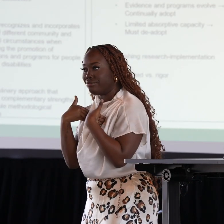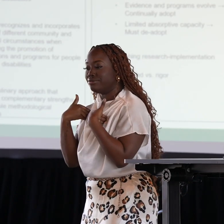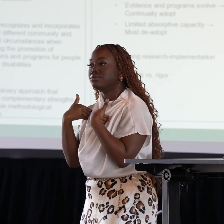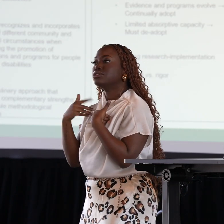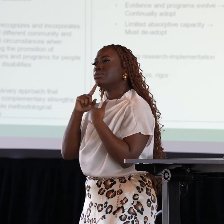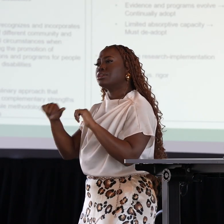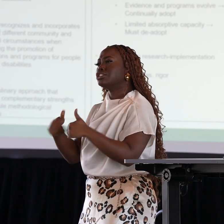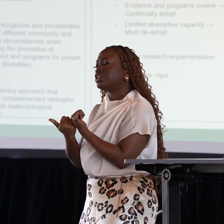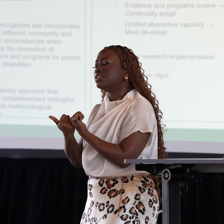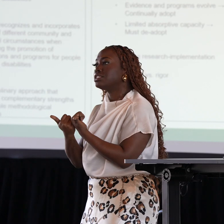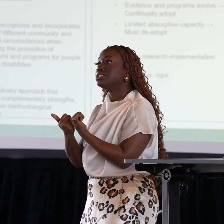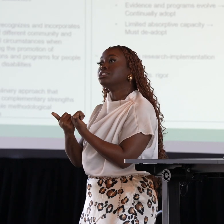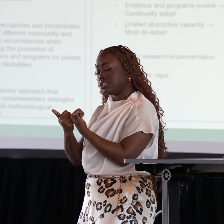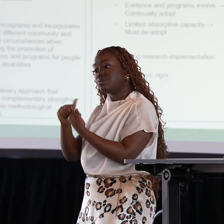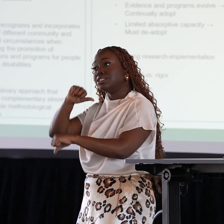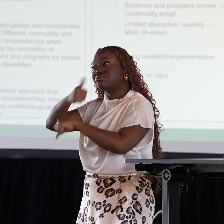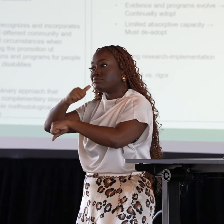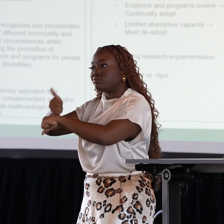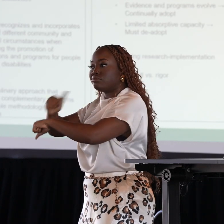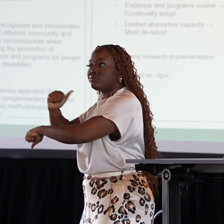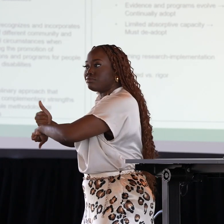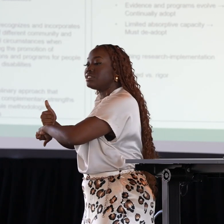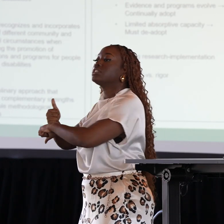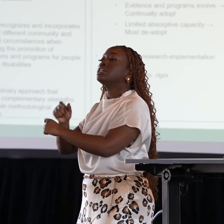is sort of designing and implementing interventions that